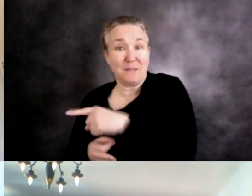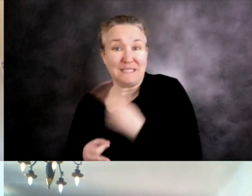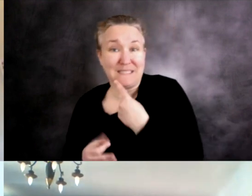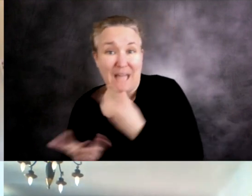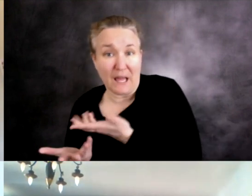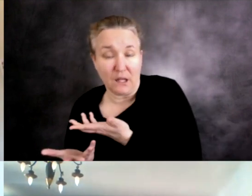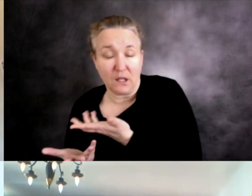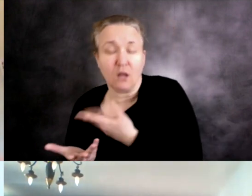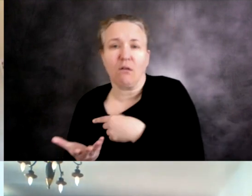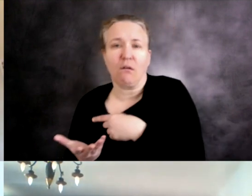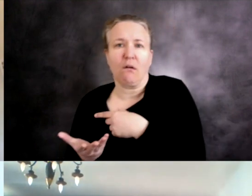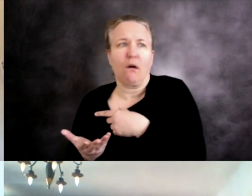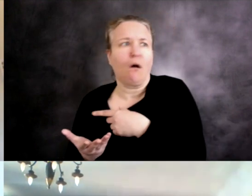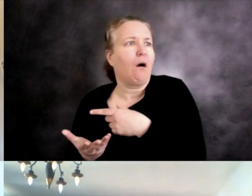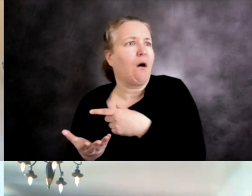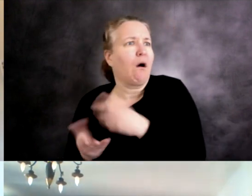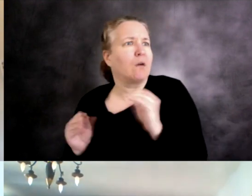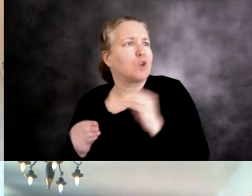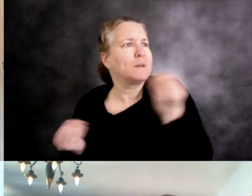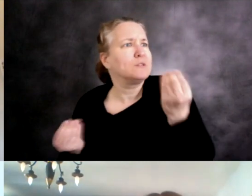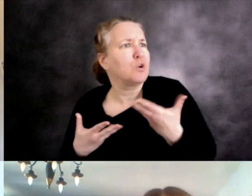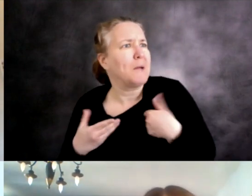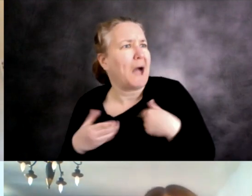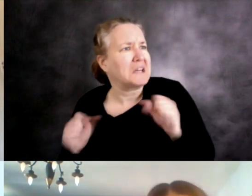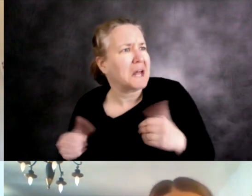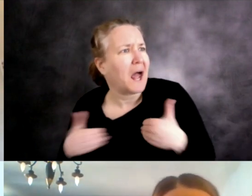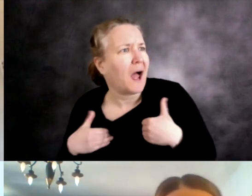“They didn't even tell me that I could have an educational audiologist